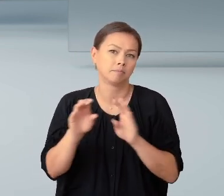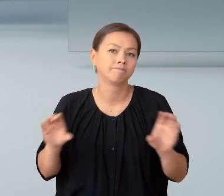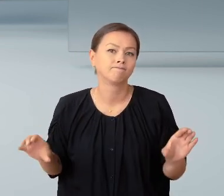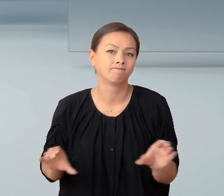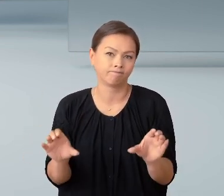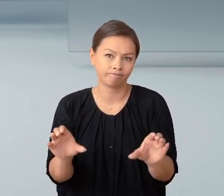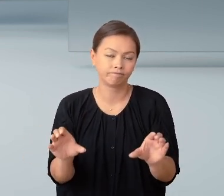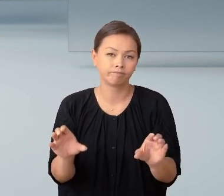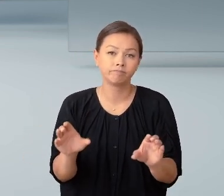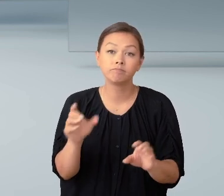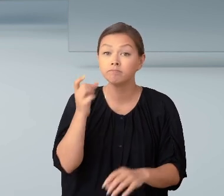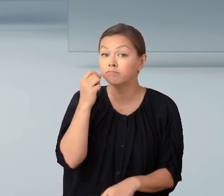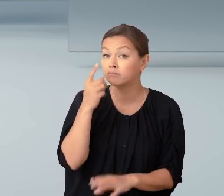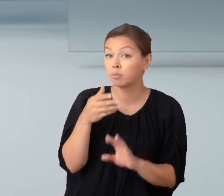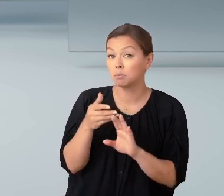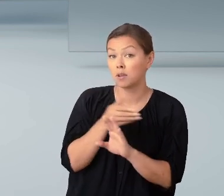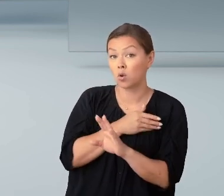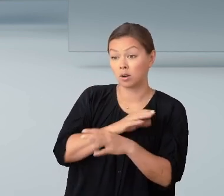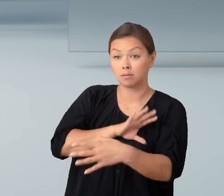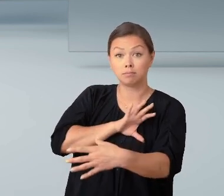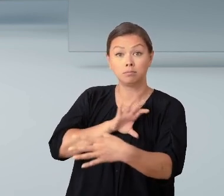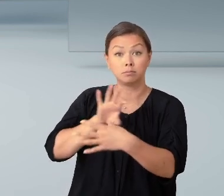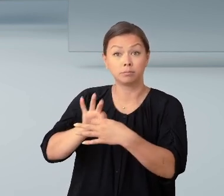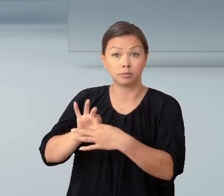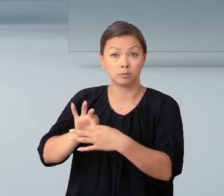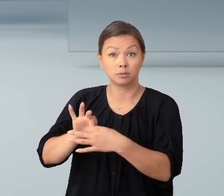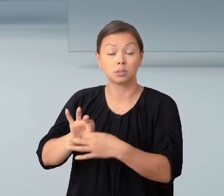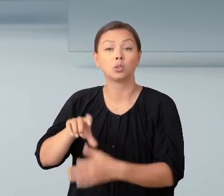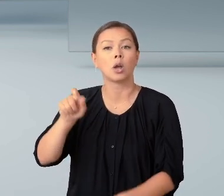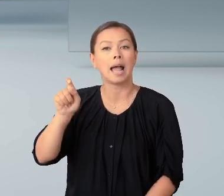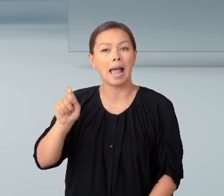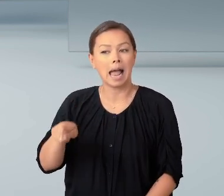users can sign in to Business Central, they must be authenticated